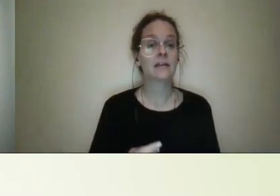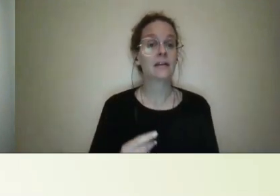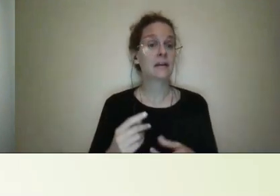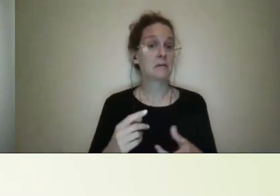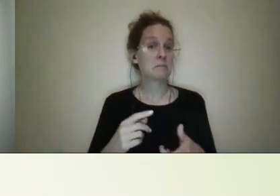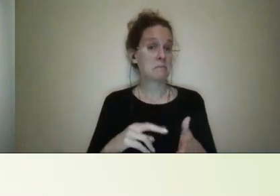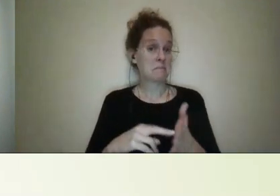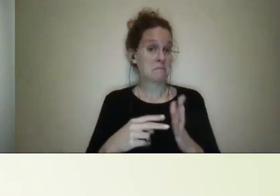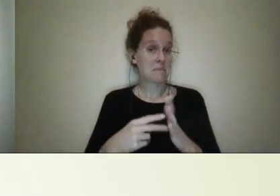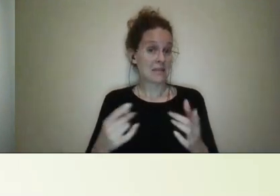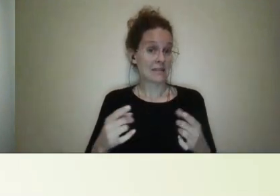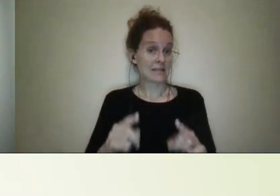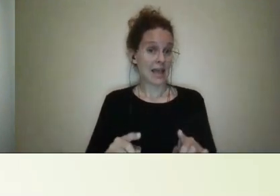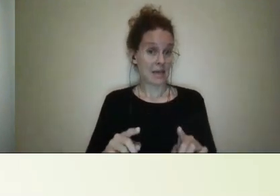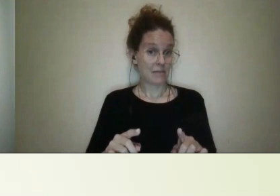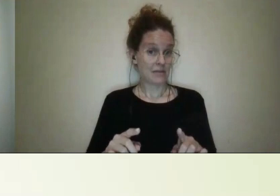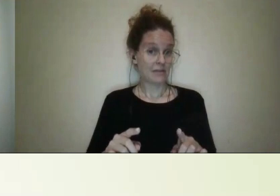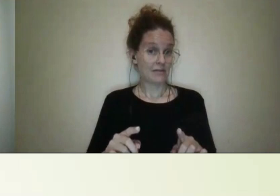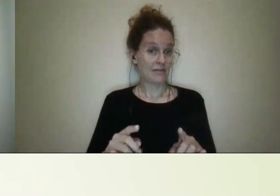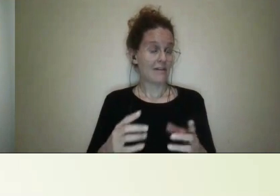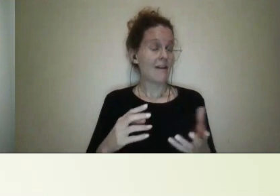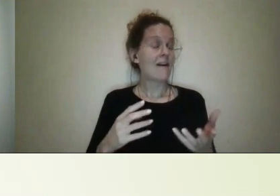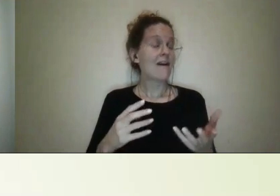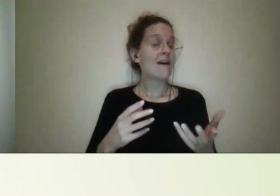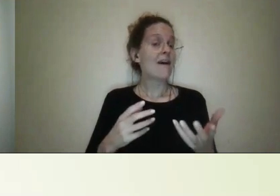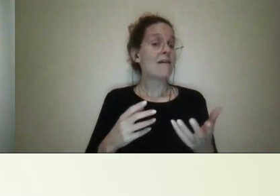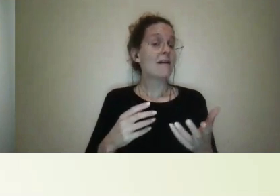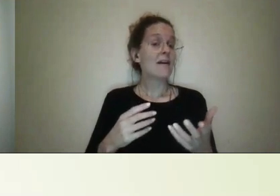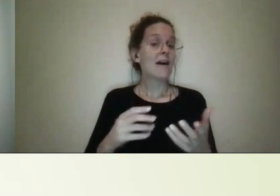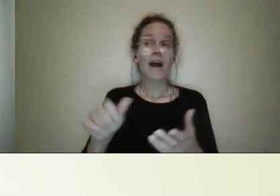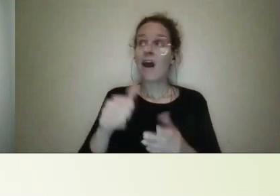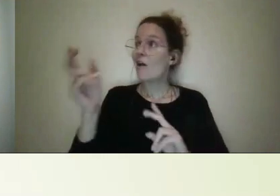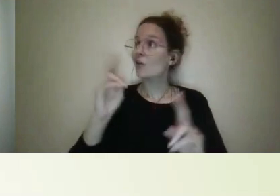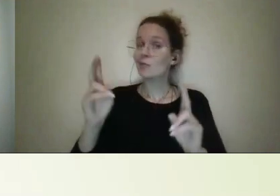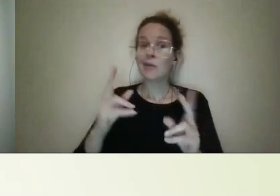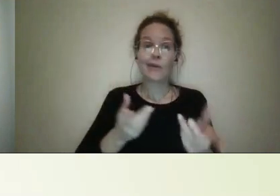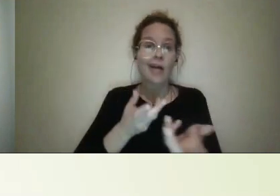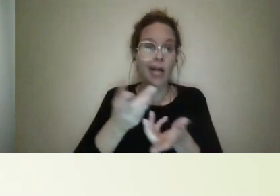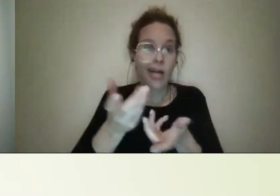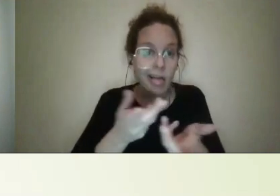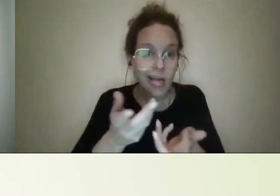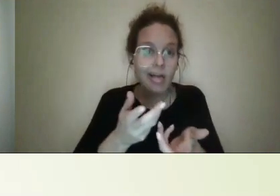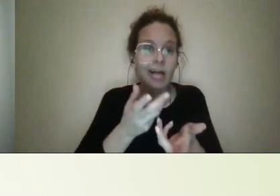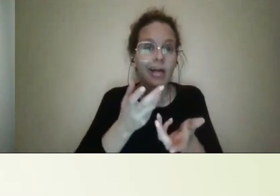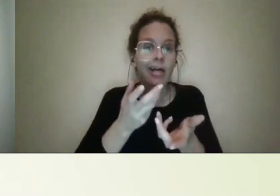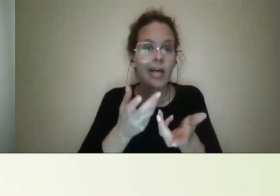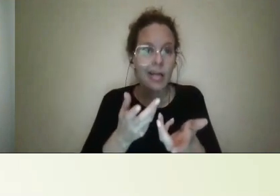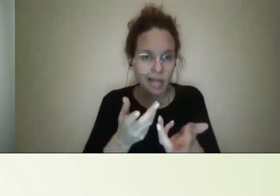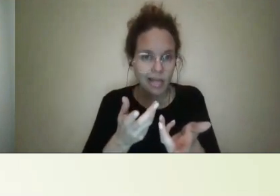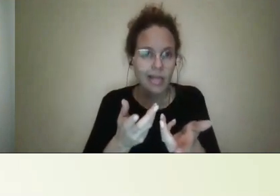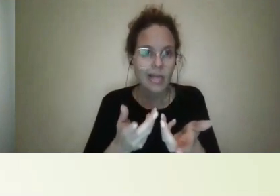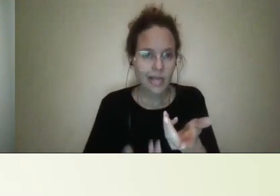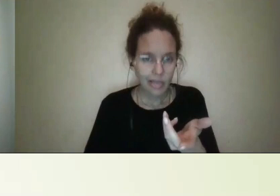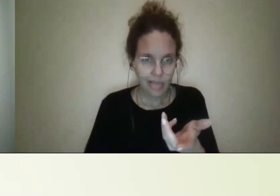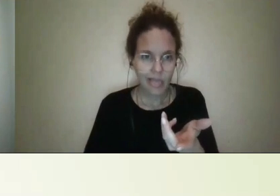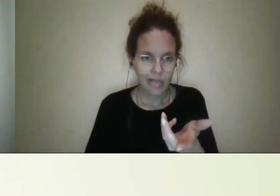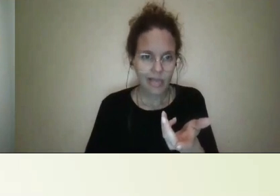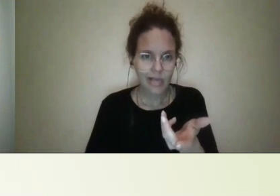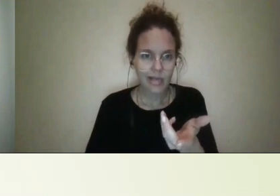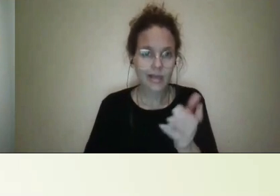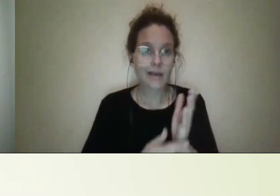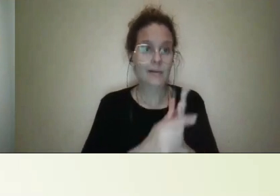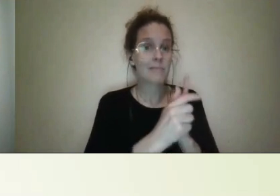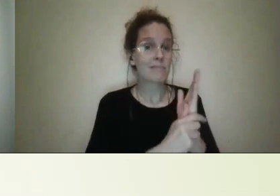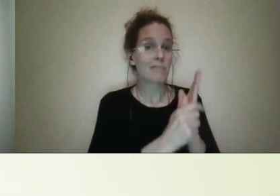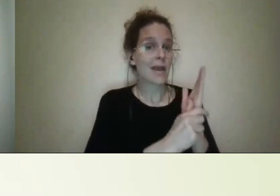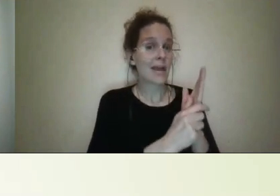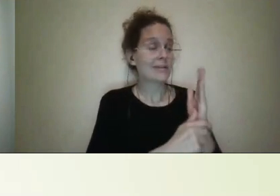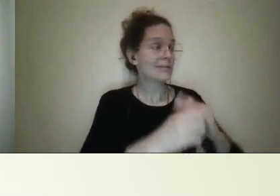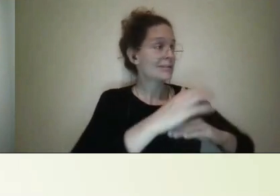I stopped interacting with everyone else and I would bring a magazine to the table. And then